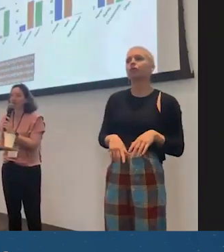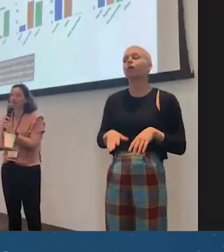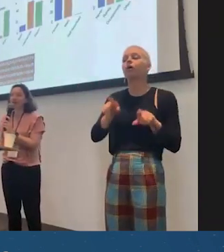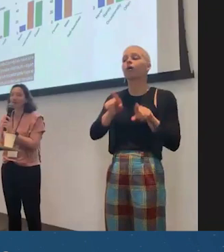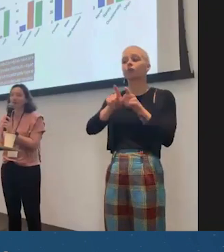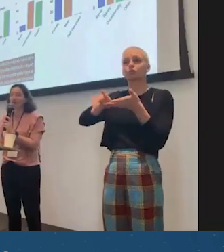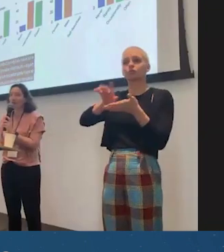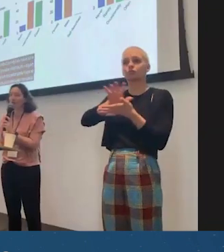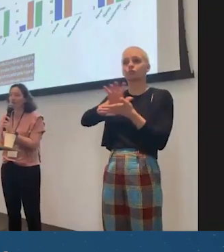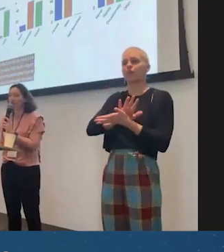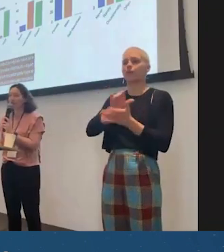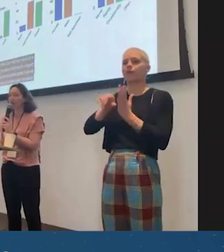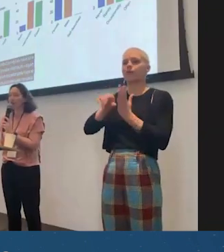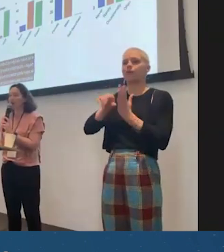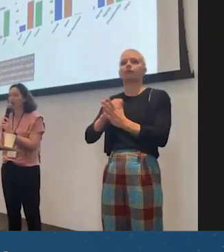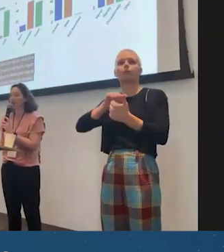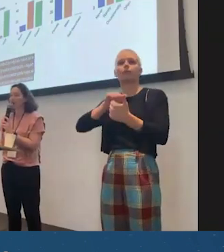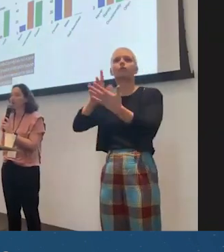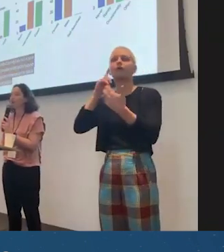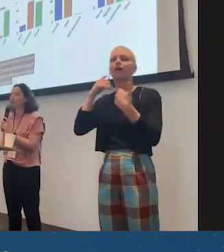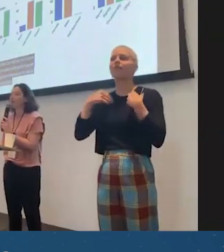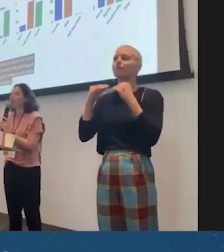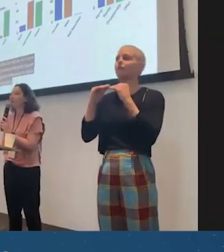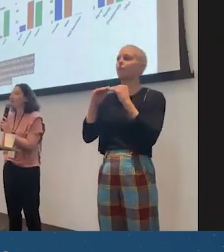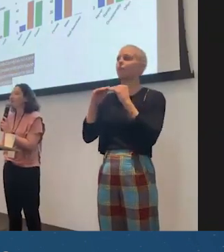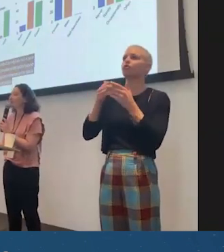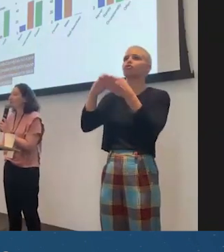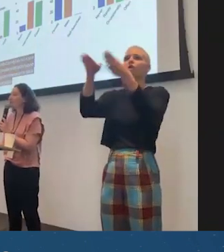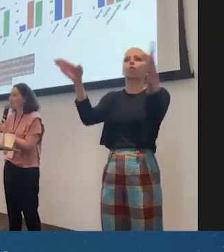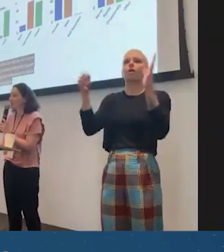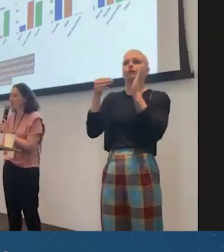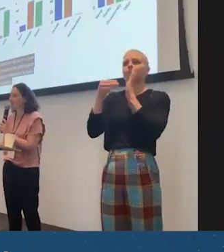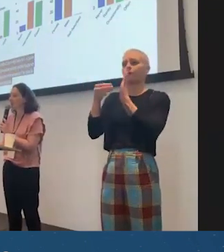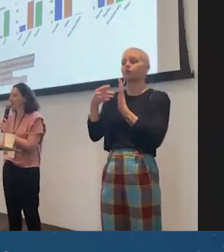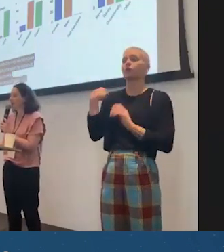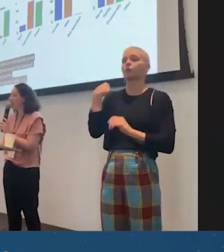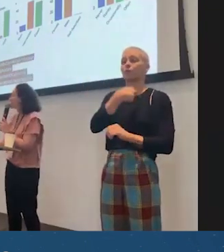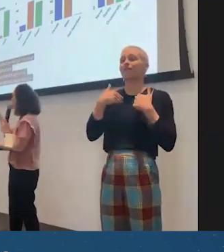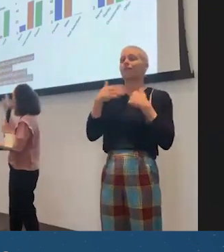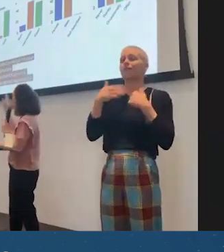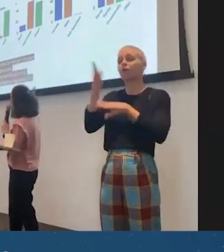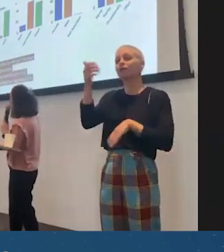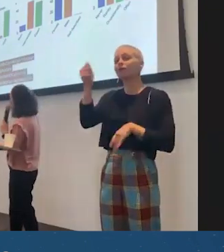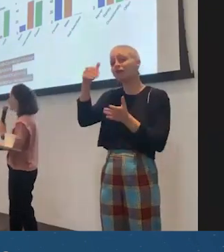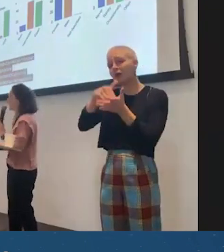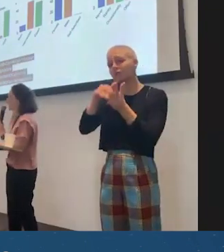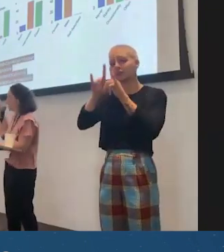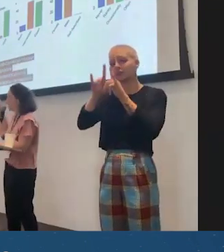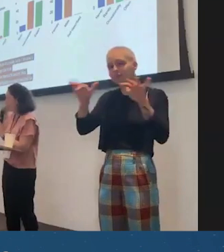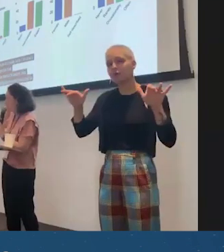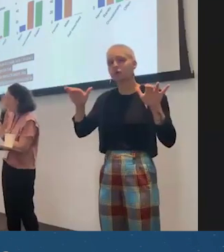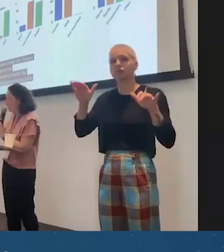to establish generalized models, leveraging more than 10,000 diverse participants' data, and this is just a subset section